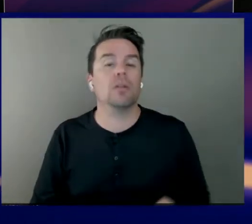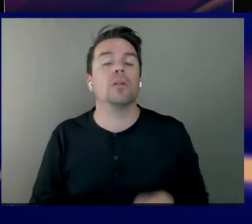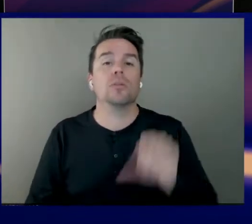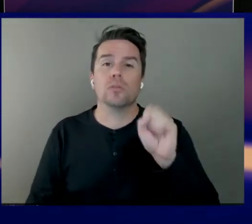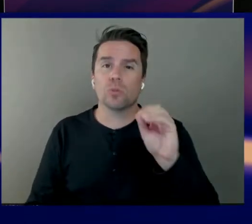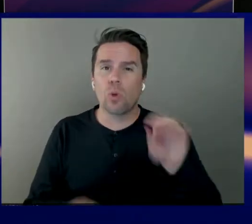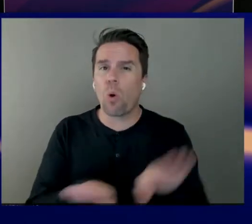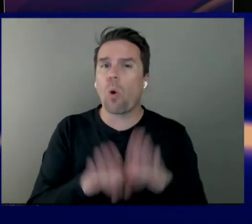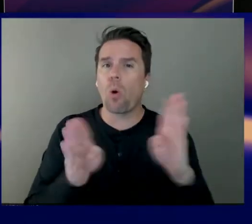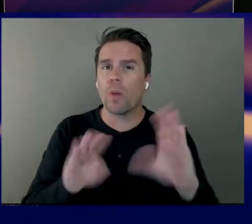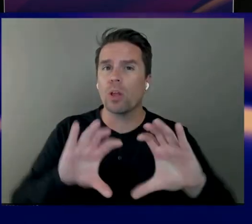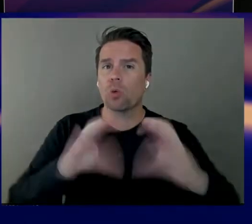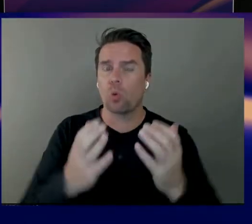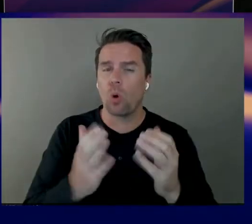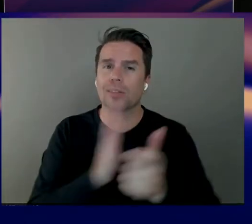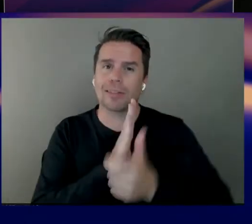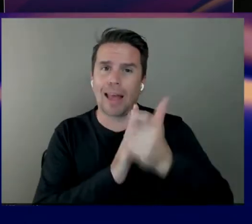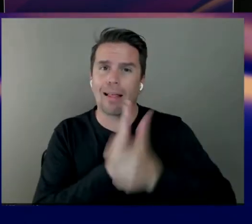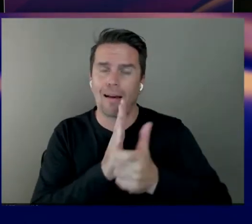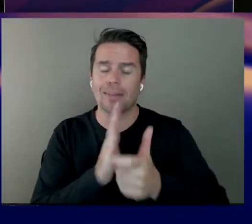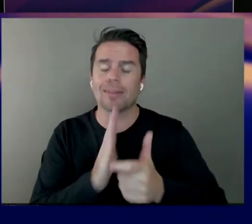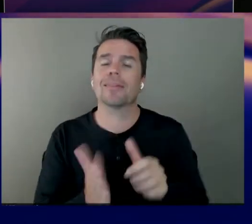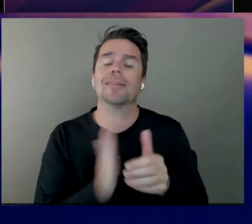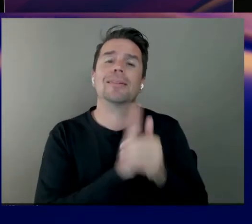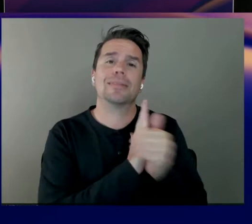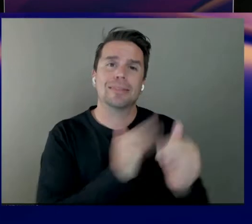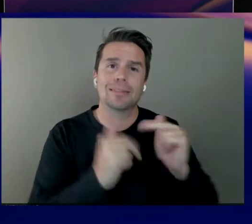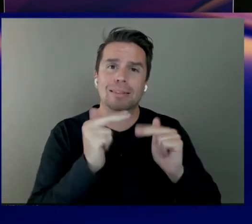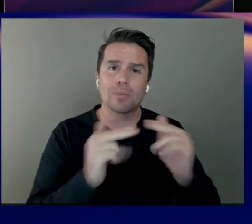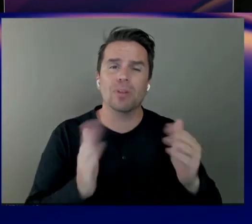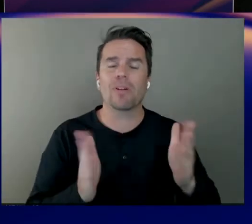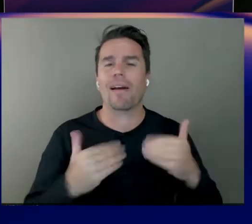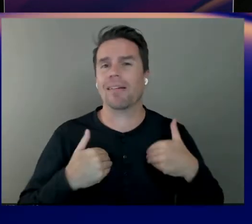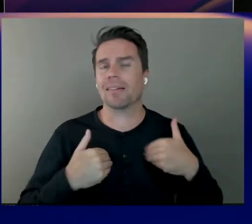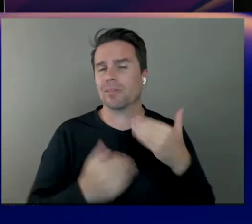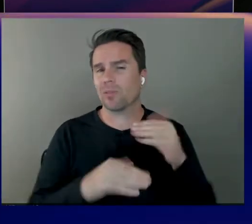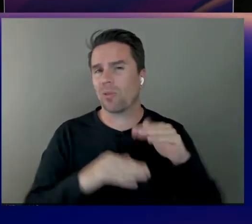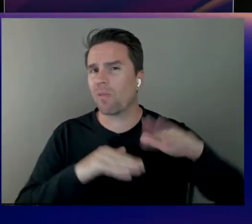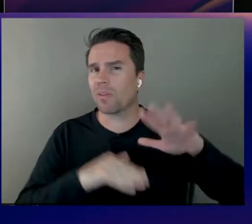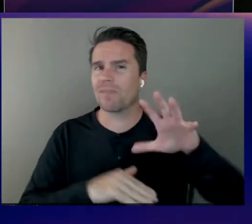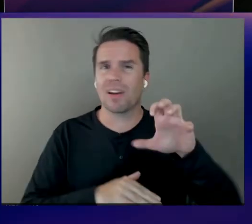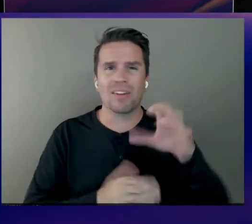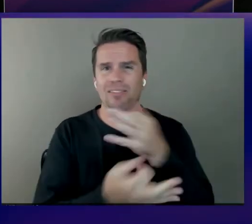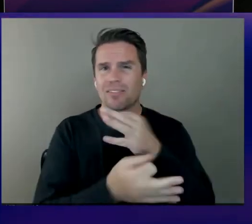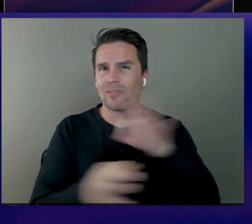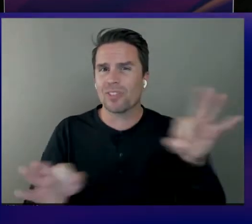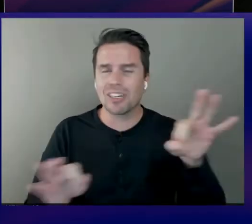we have over 500 free digital learning offerings. So there's a lot there.